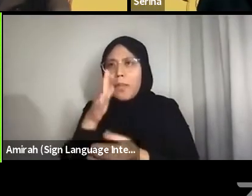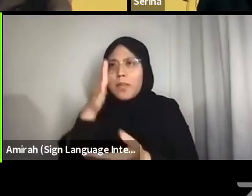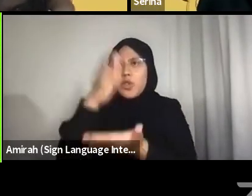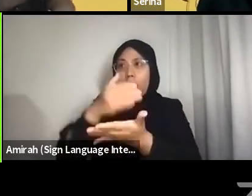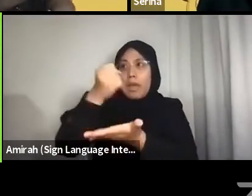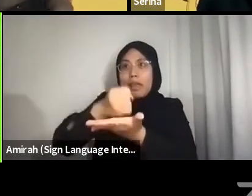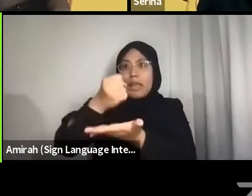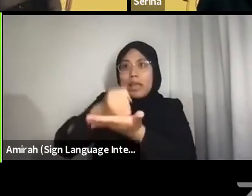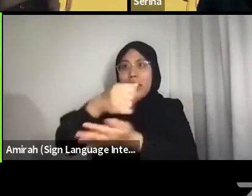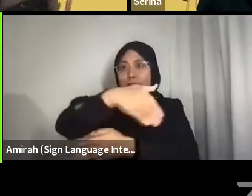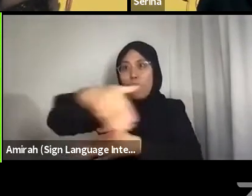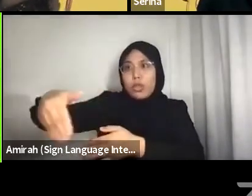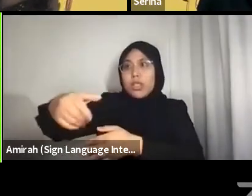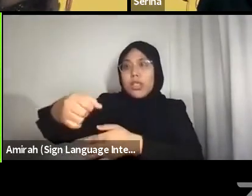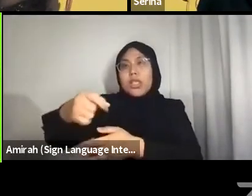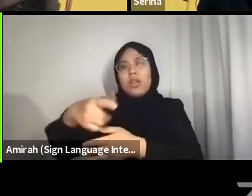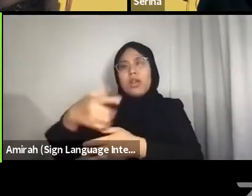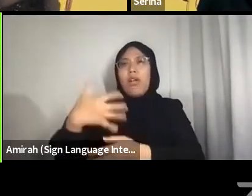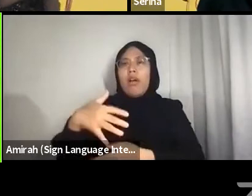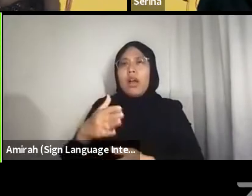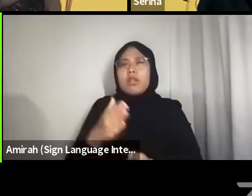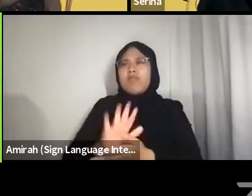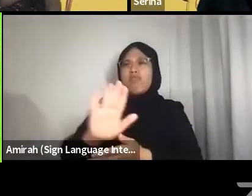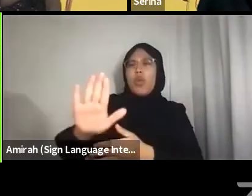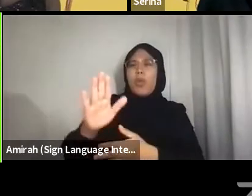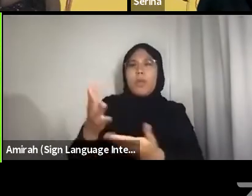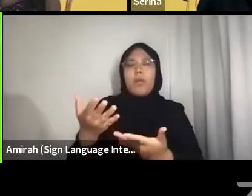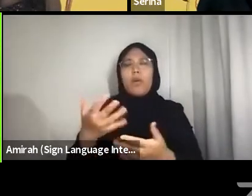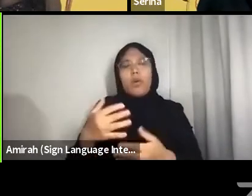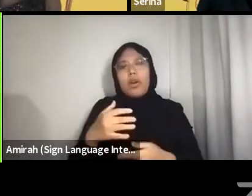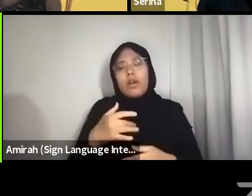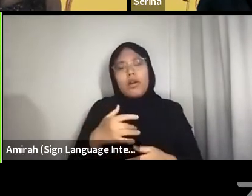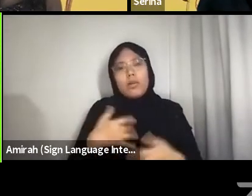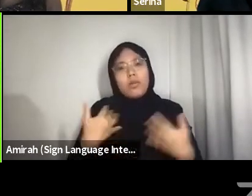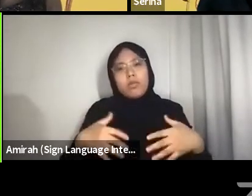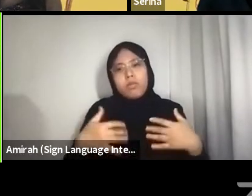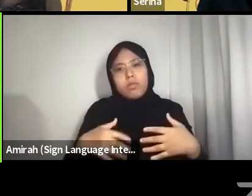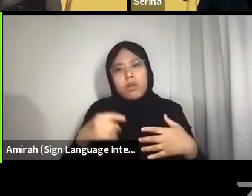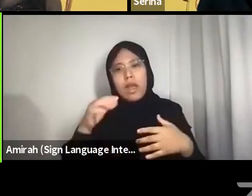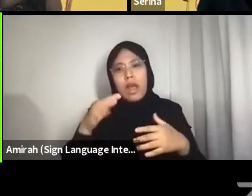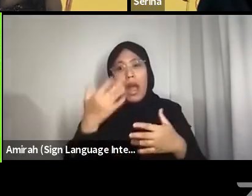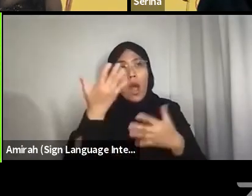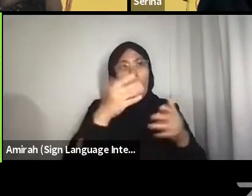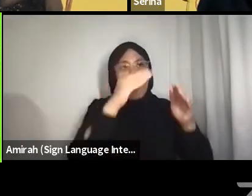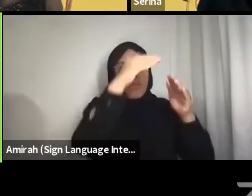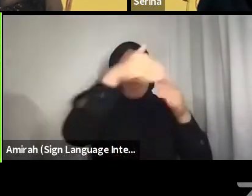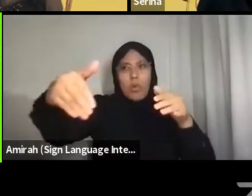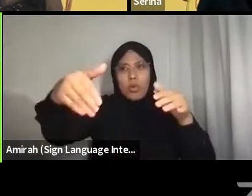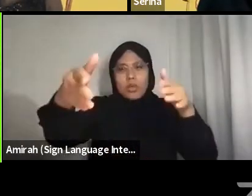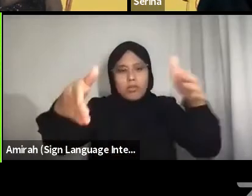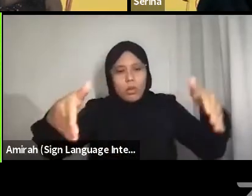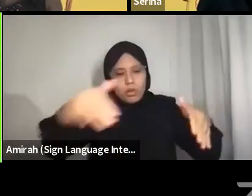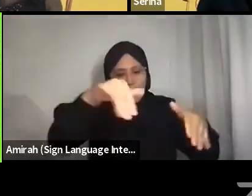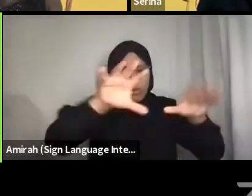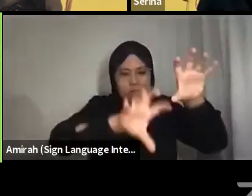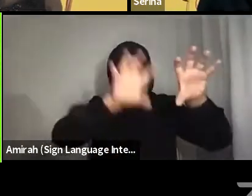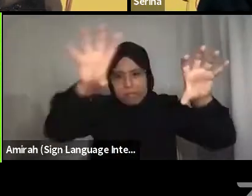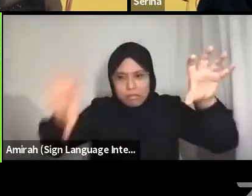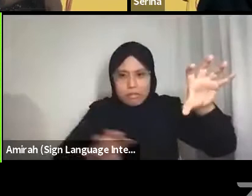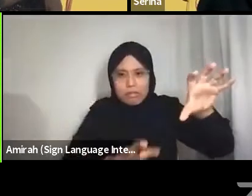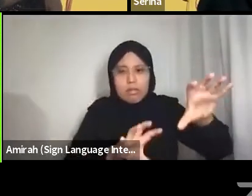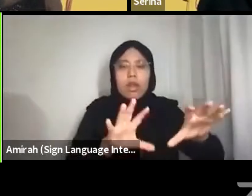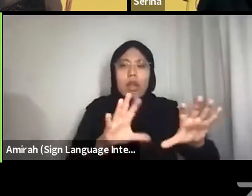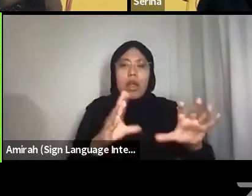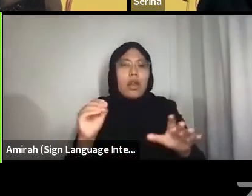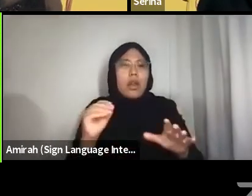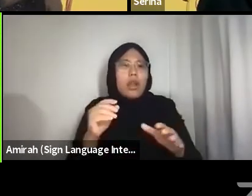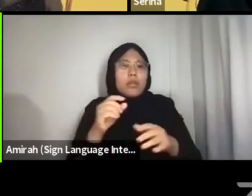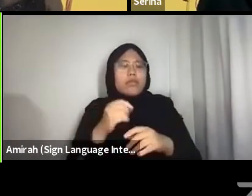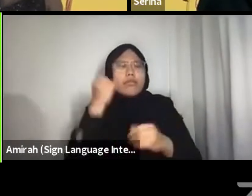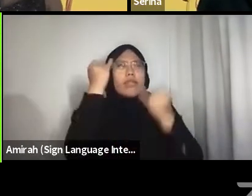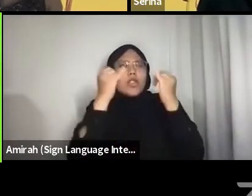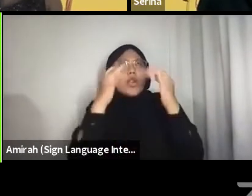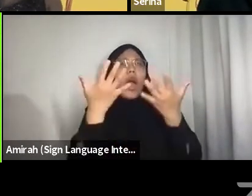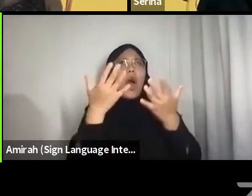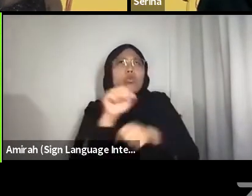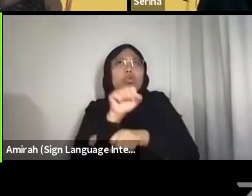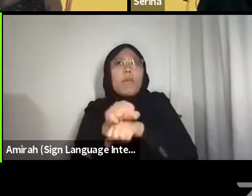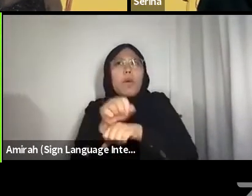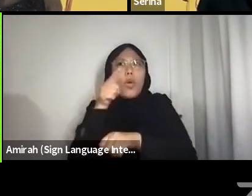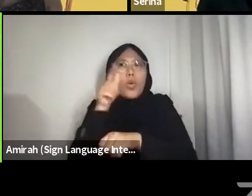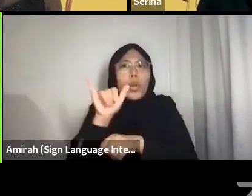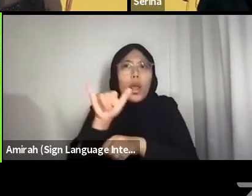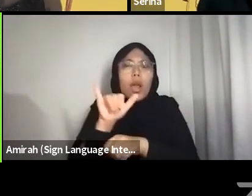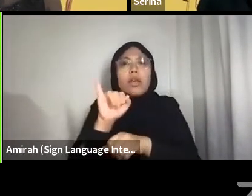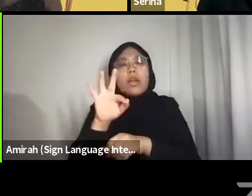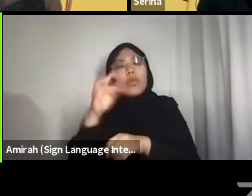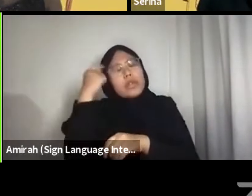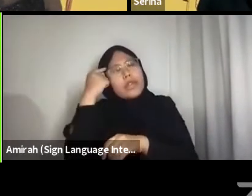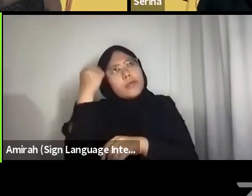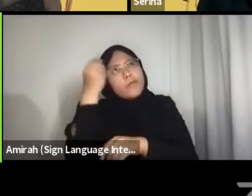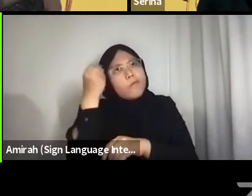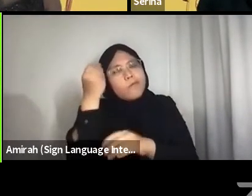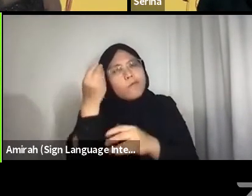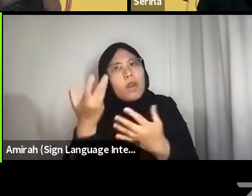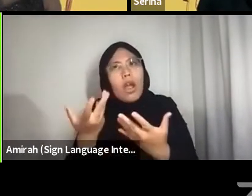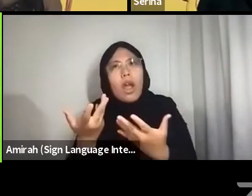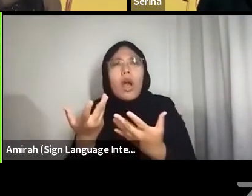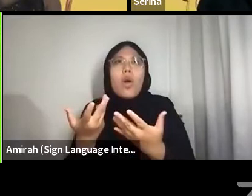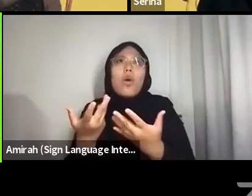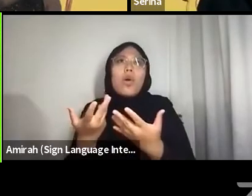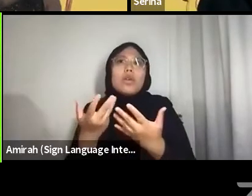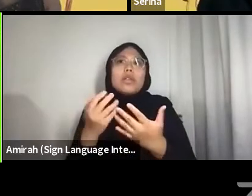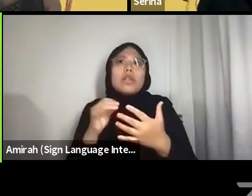And just the thought of how arbitrary borders are, and what would Singapore be like if we just thought about it as part of an archipelago?